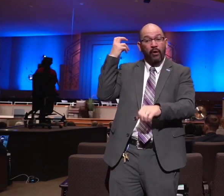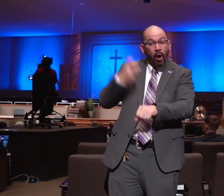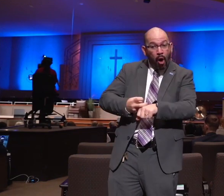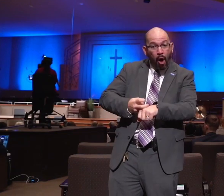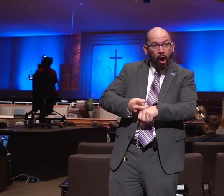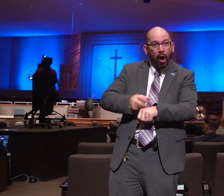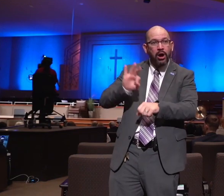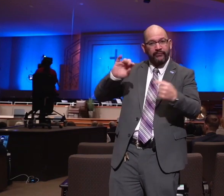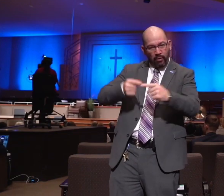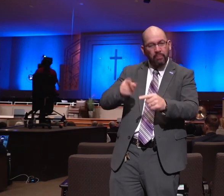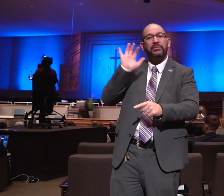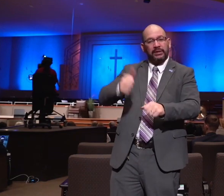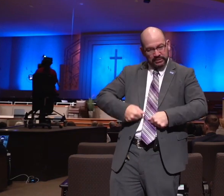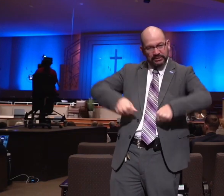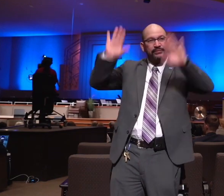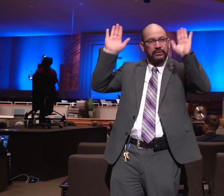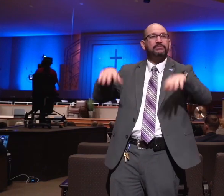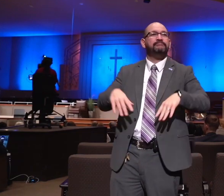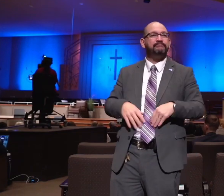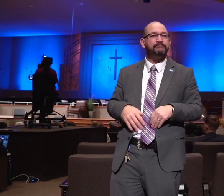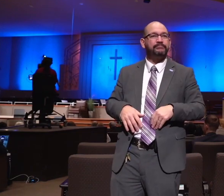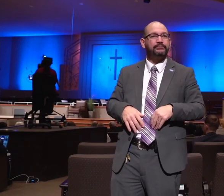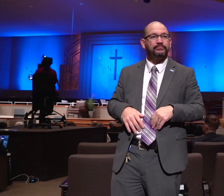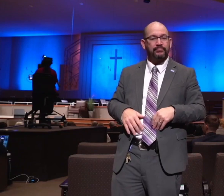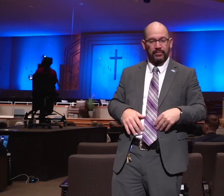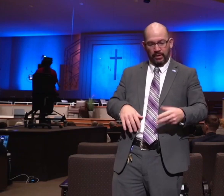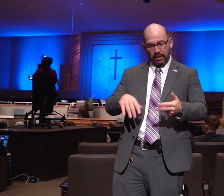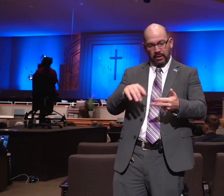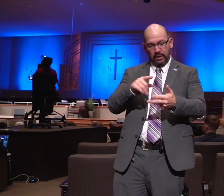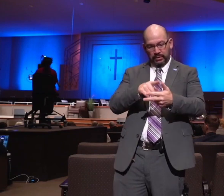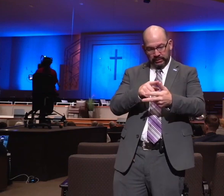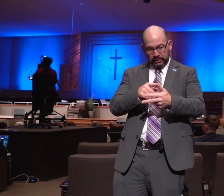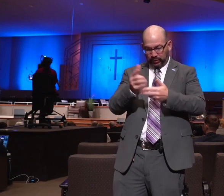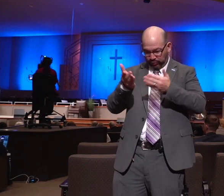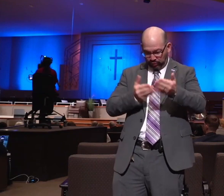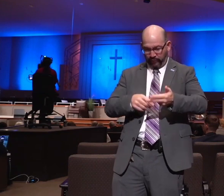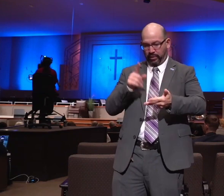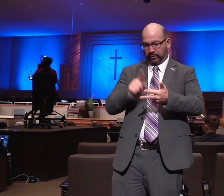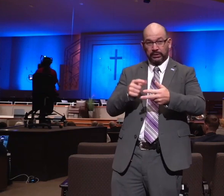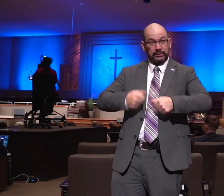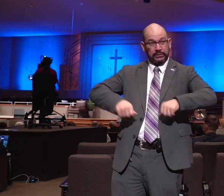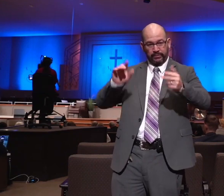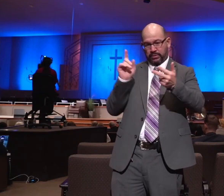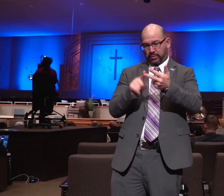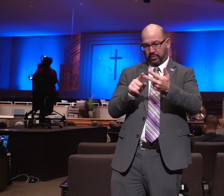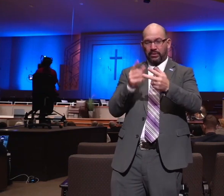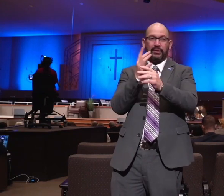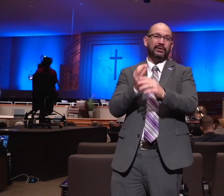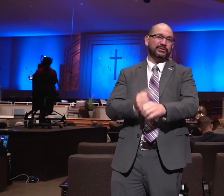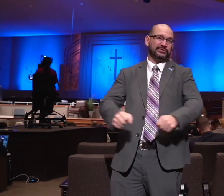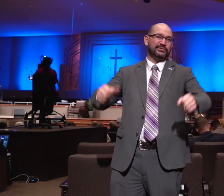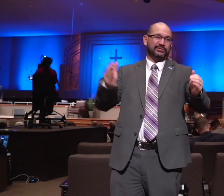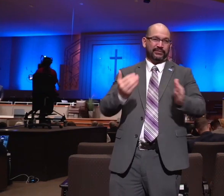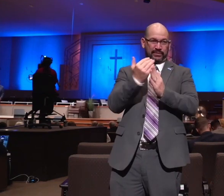and then there isn't our story a lesson about the Savior